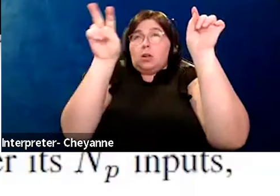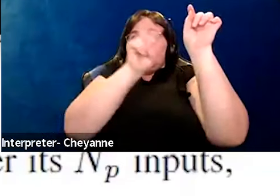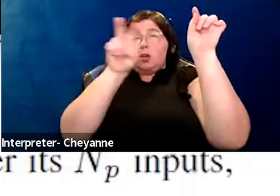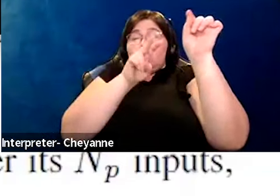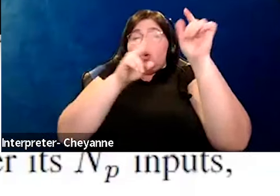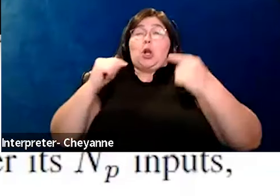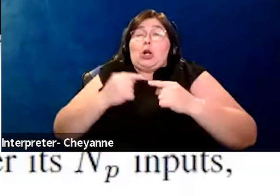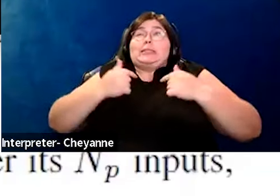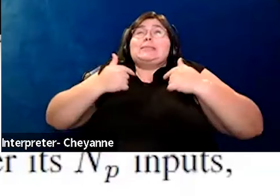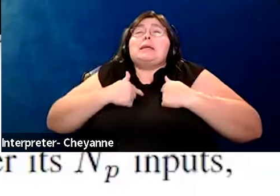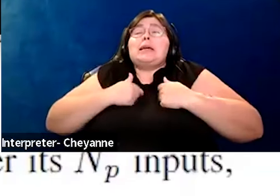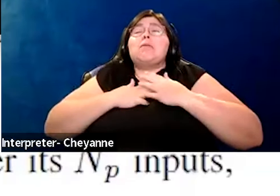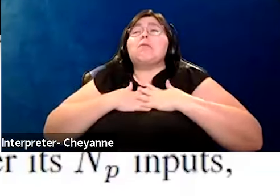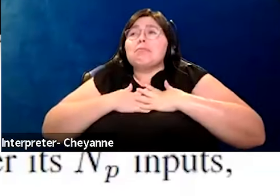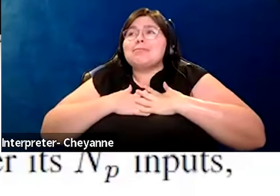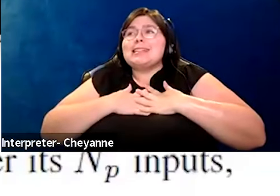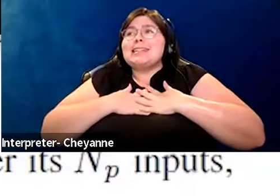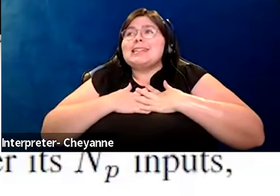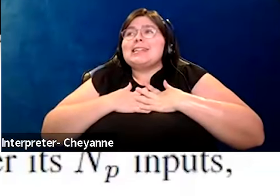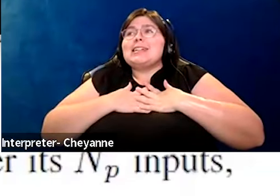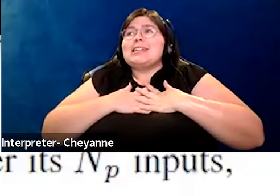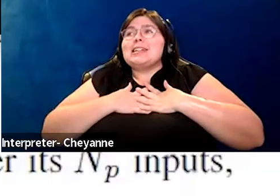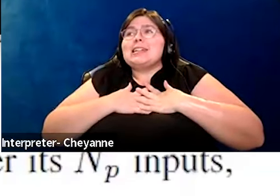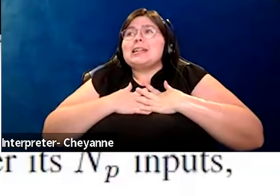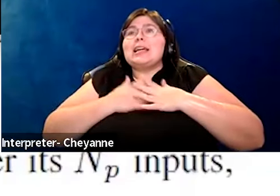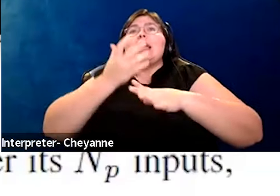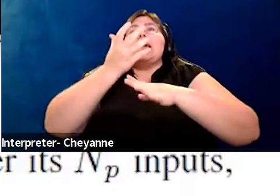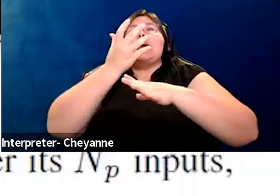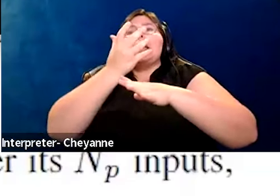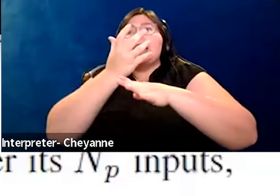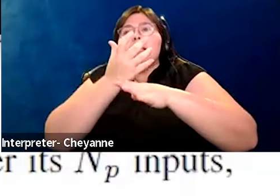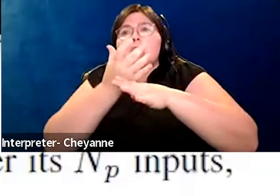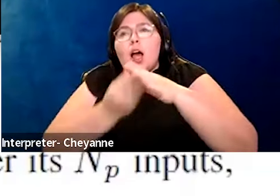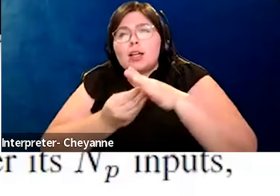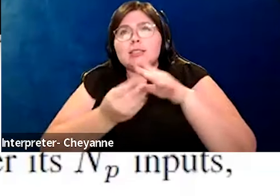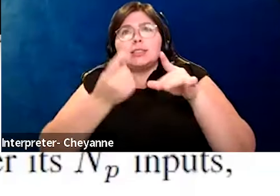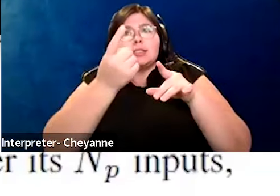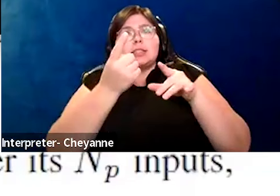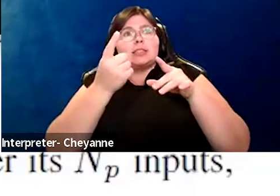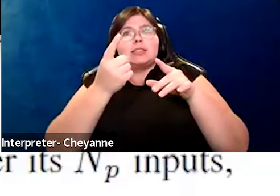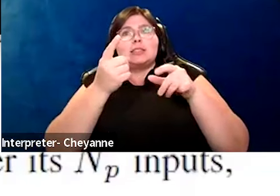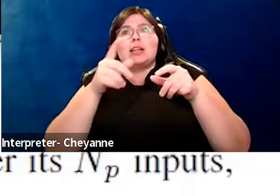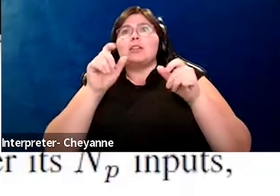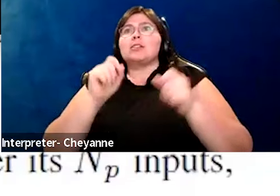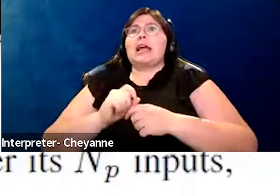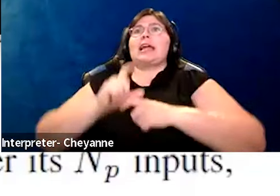even though this is all painful, is that we lost the sum entirely. So there's this capital sigma, this massive sigma,